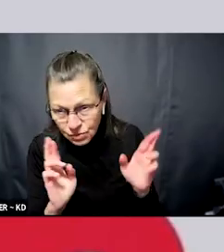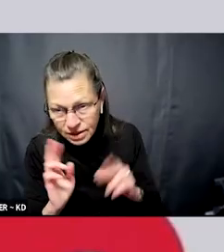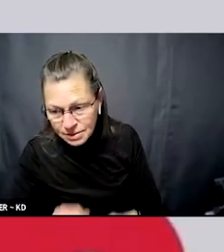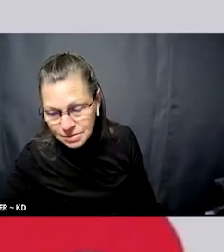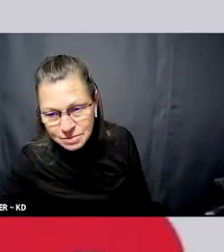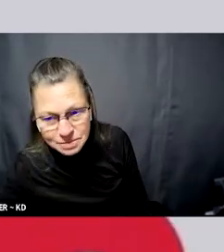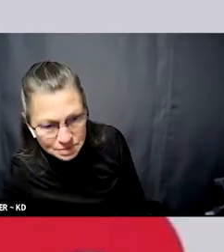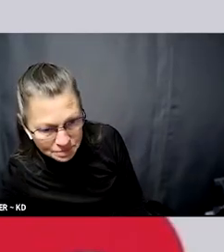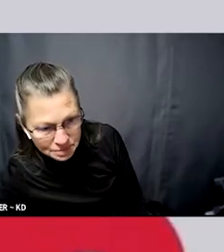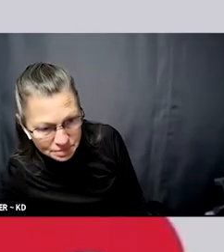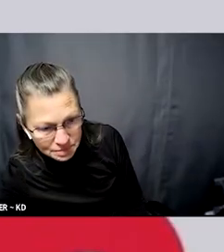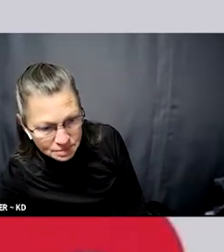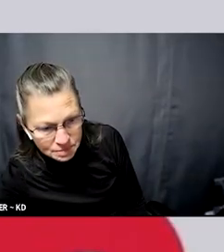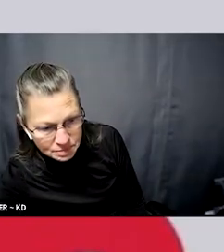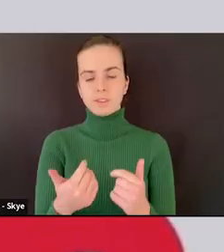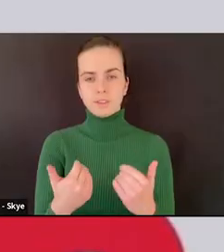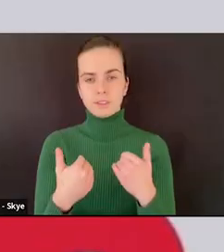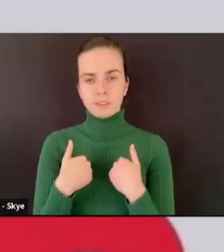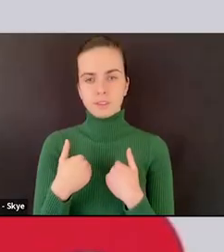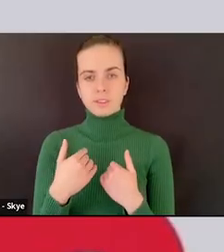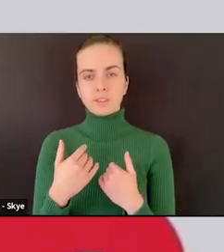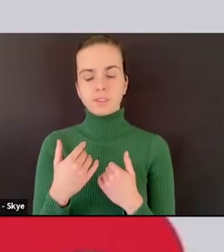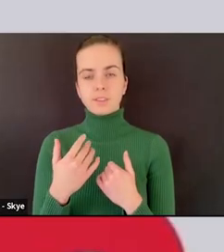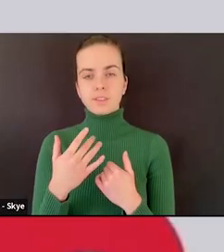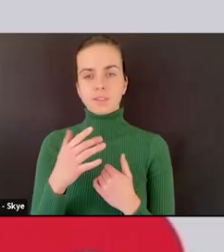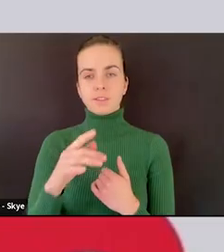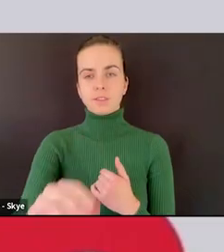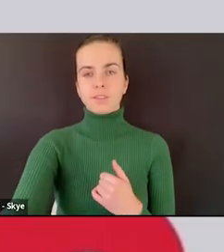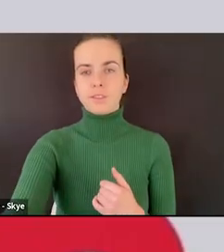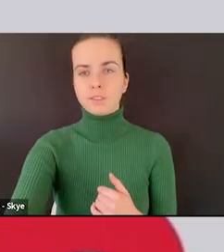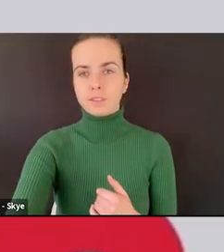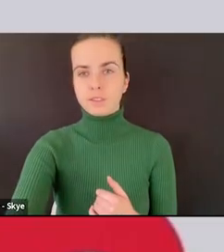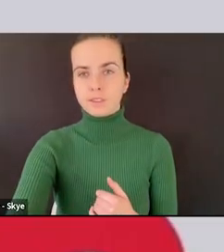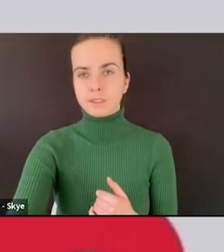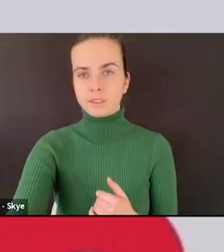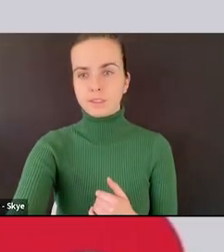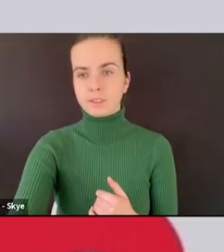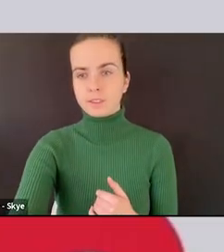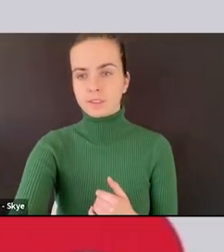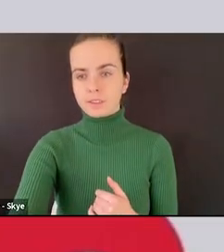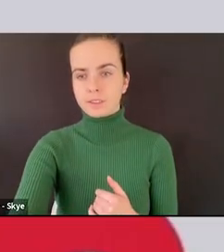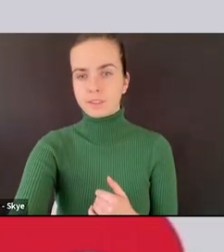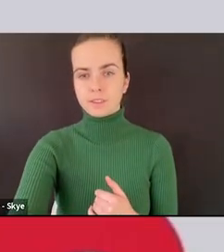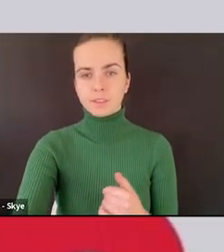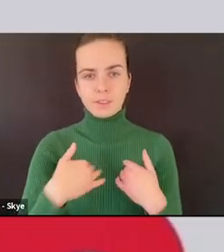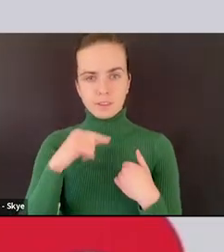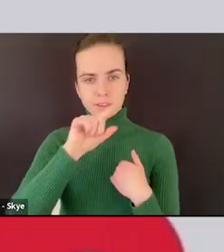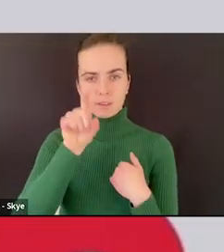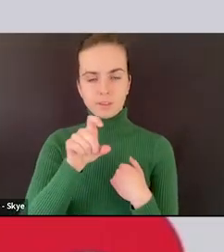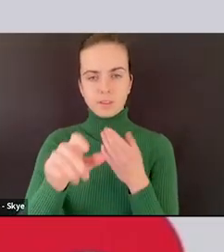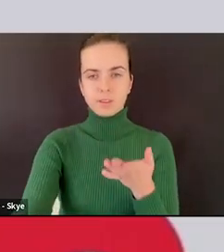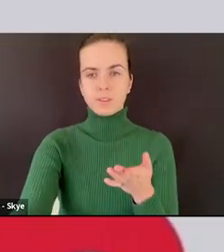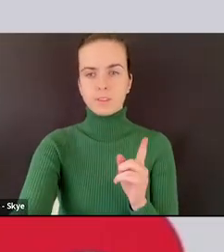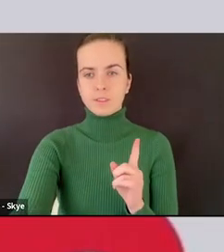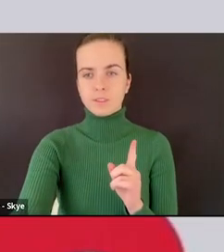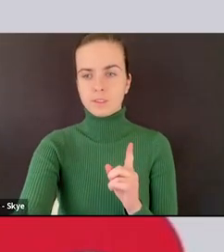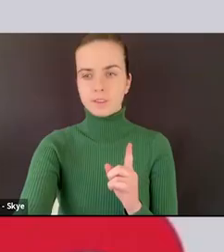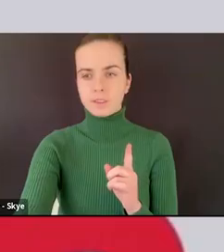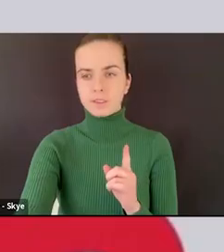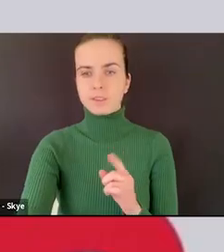There is a question inside the questionnaire, and that is, what has been your biggest source